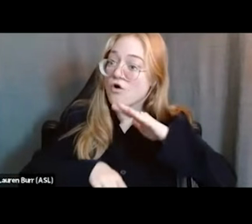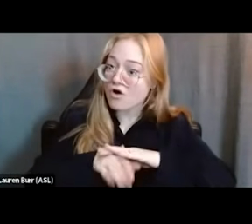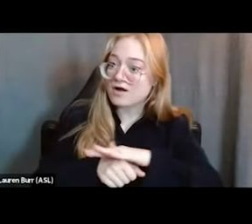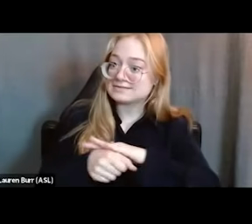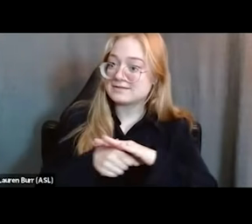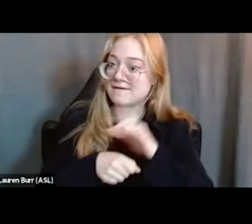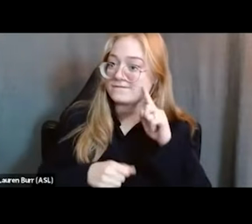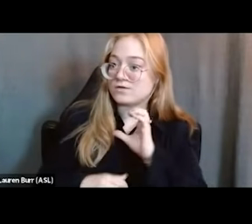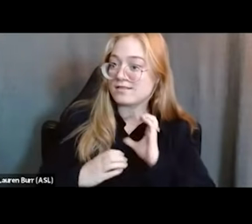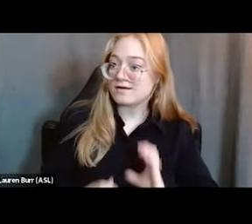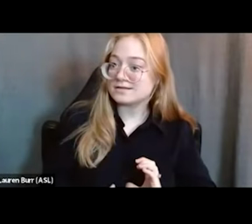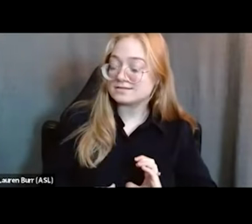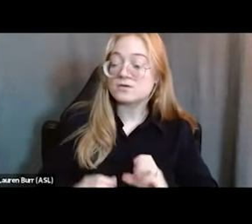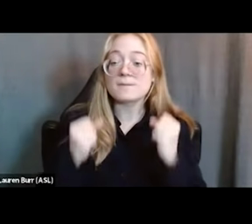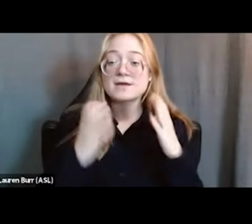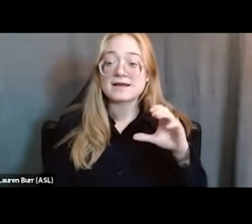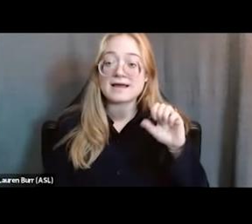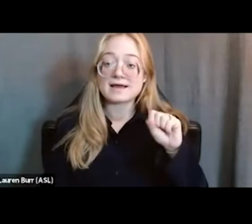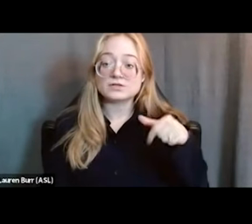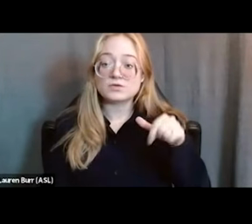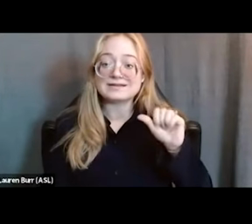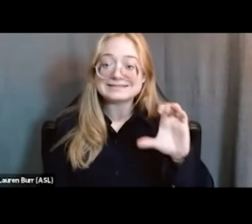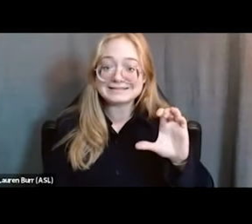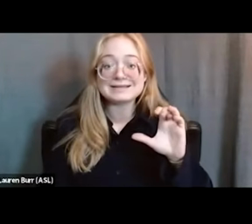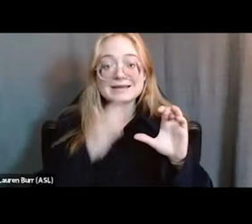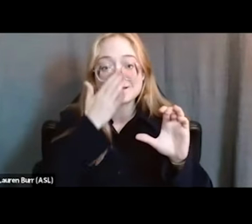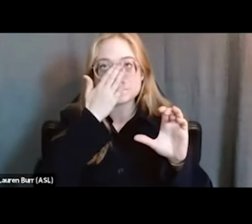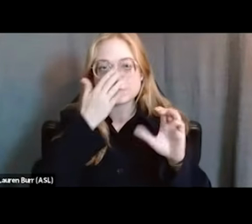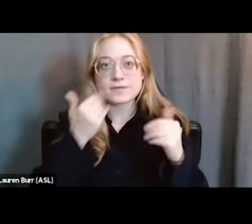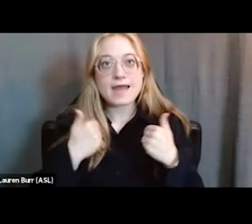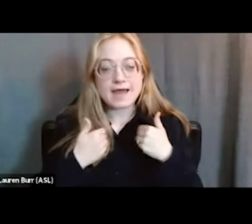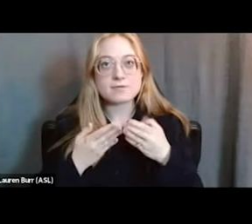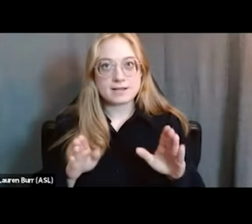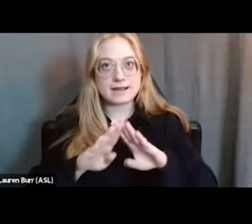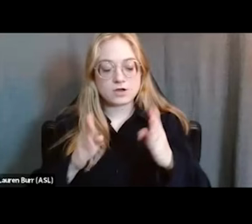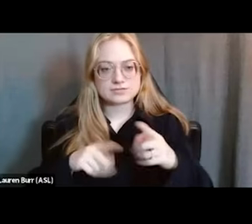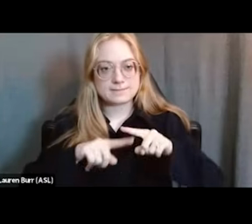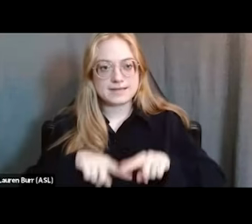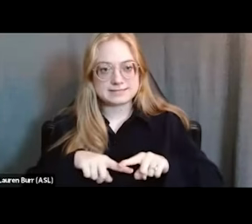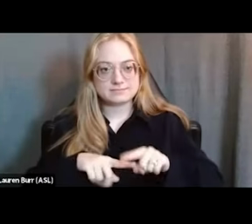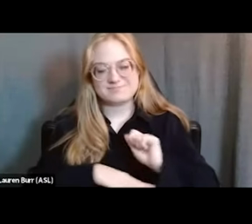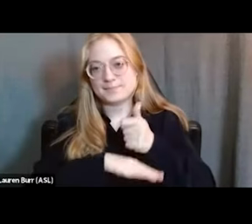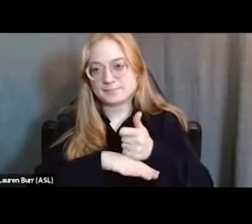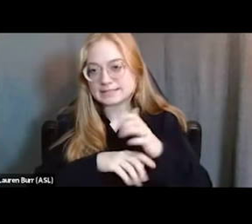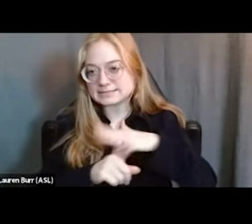So many FQHCs have public housing-based settings and Healthcare for the Homeless programs